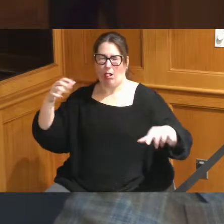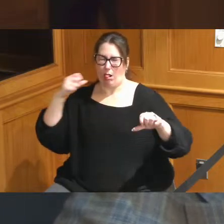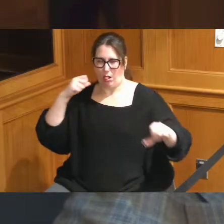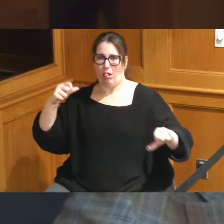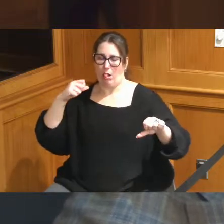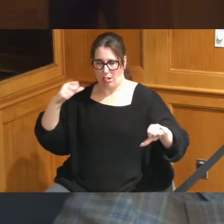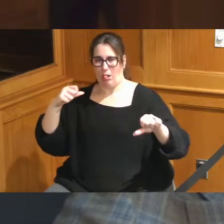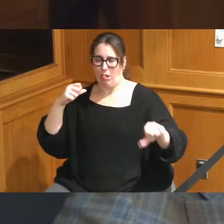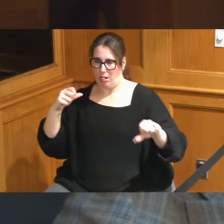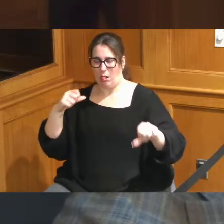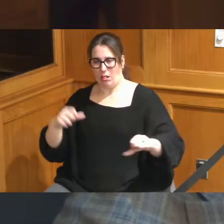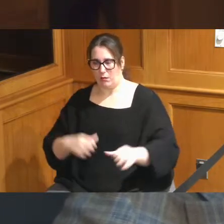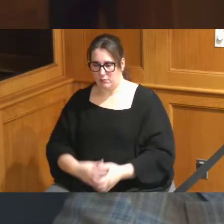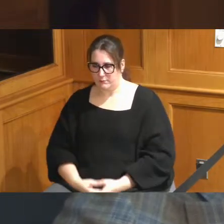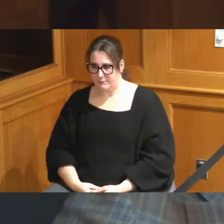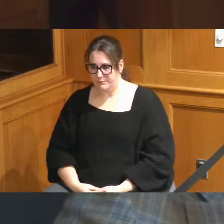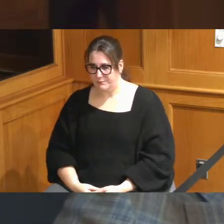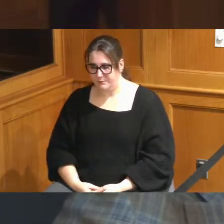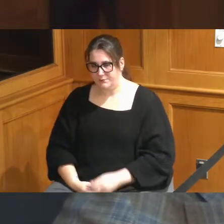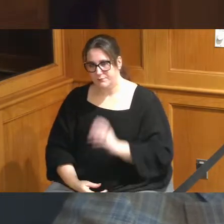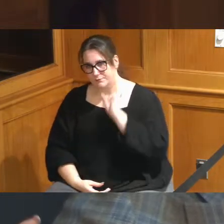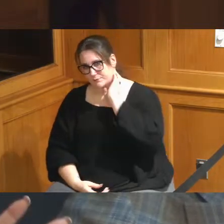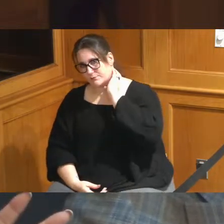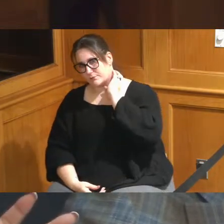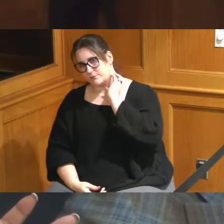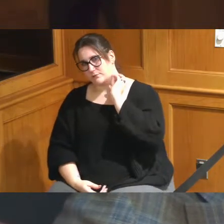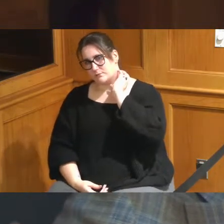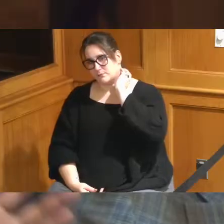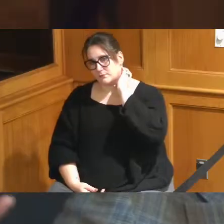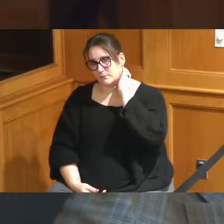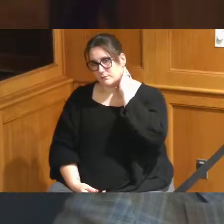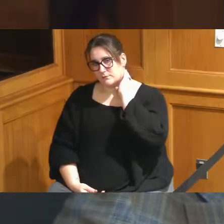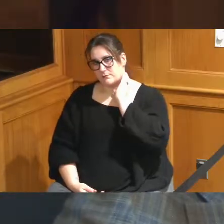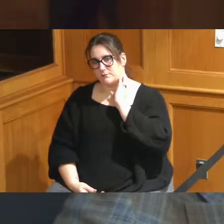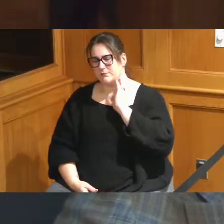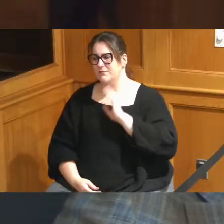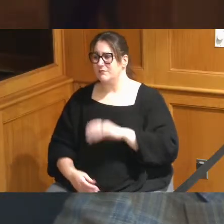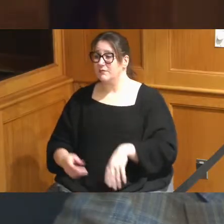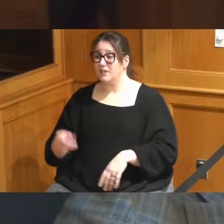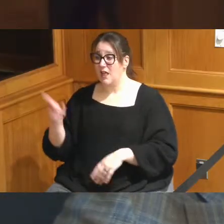writing us like crazy. I had to answer for them. I said, "Well, just come on and move on this side